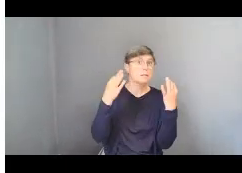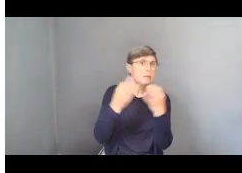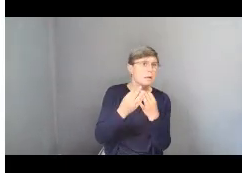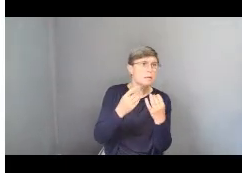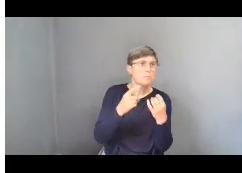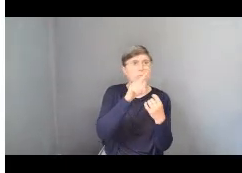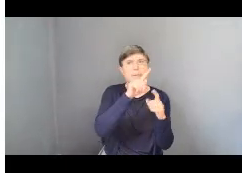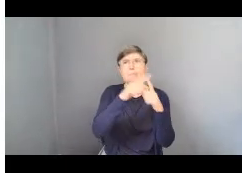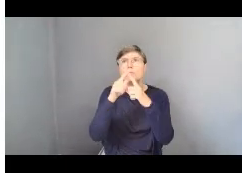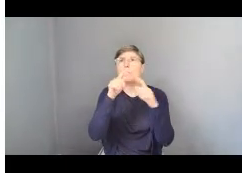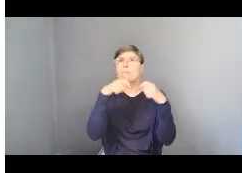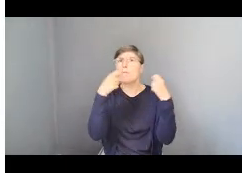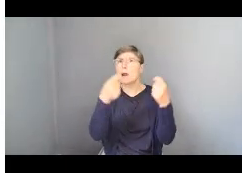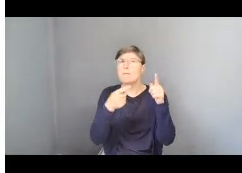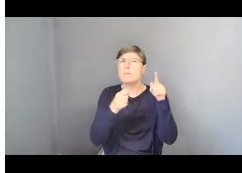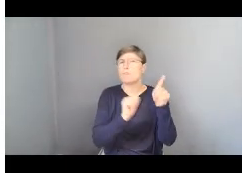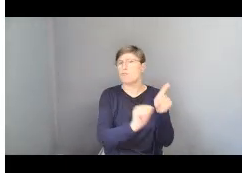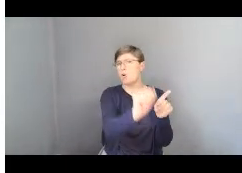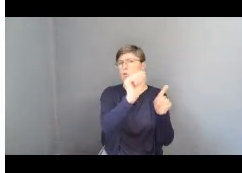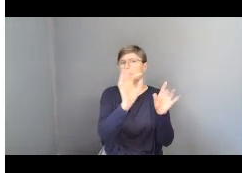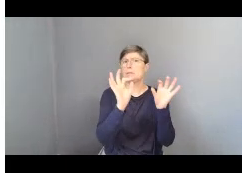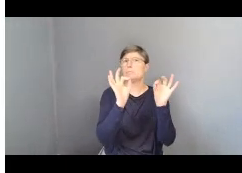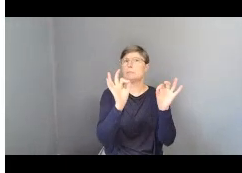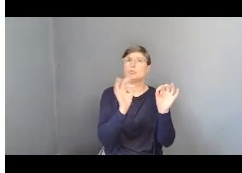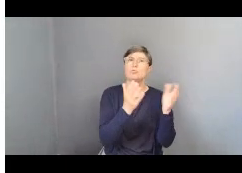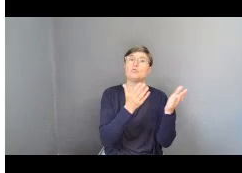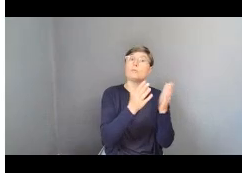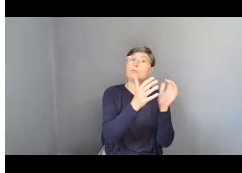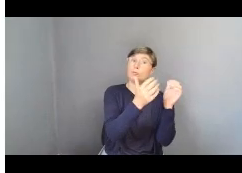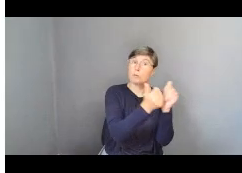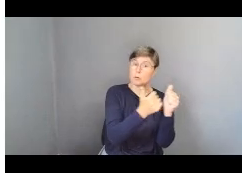or a person can create their own.